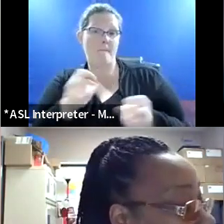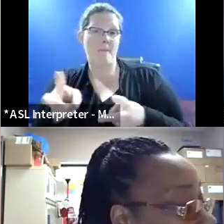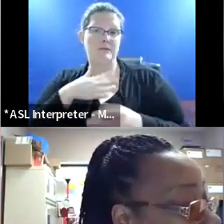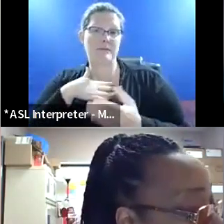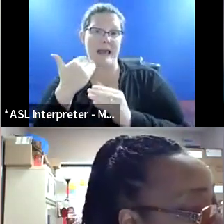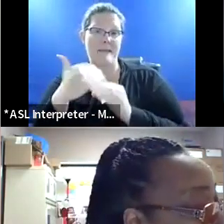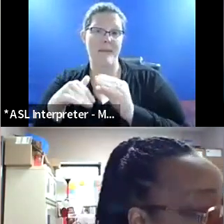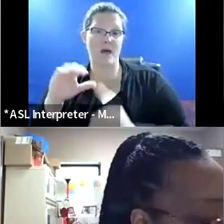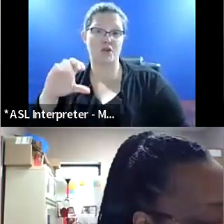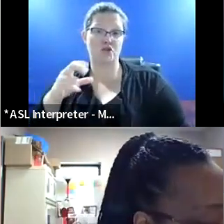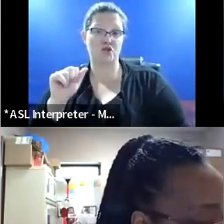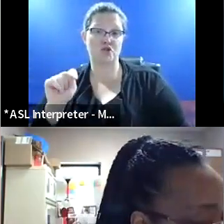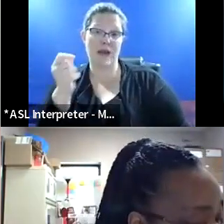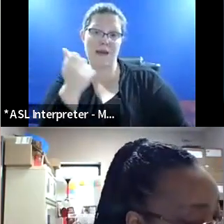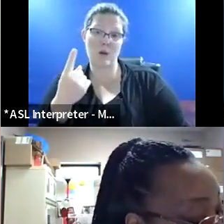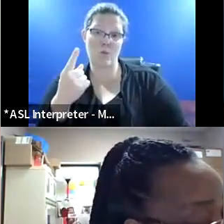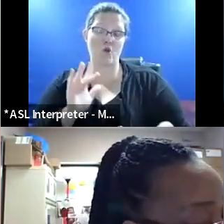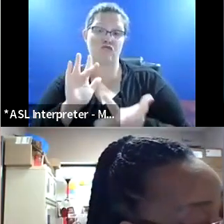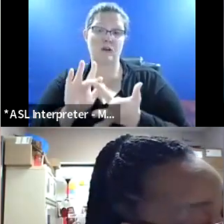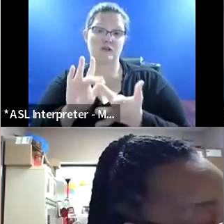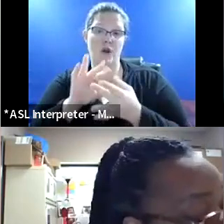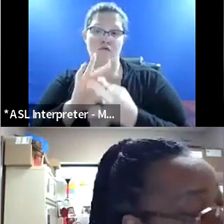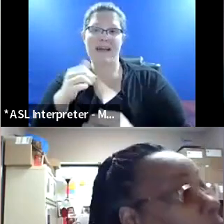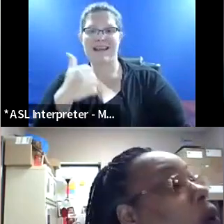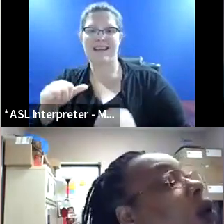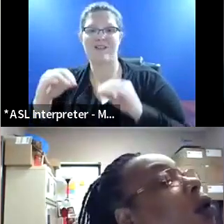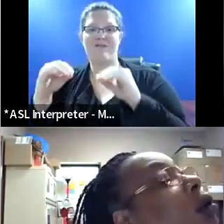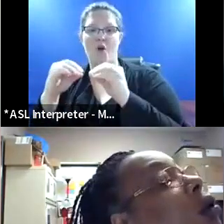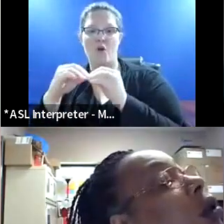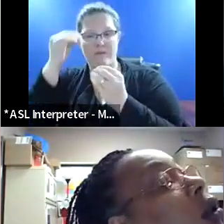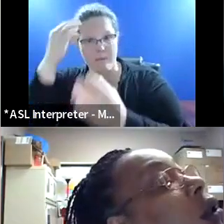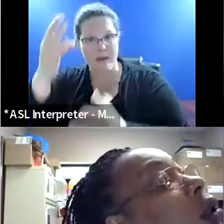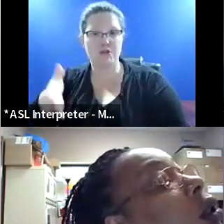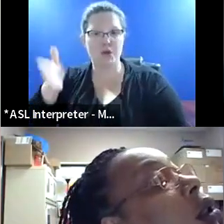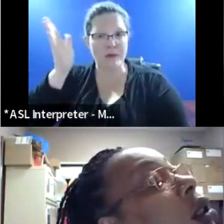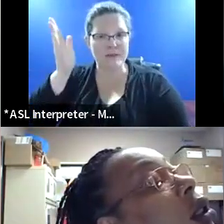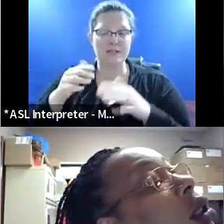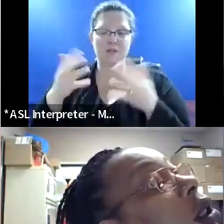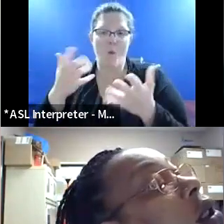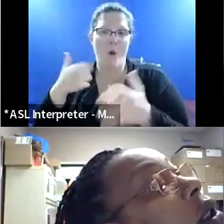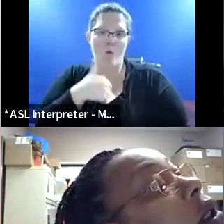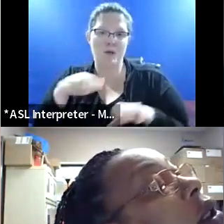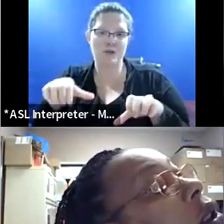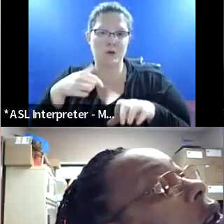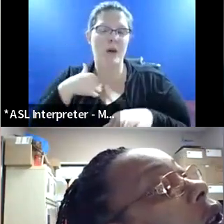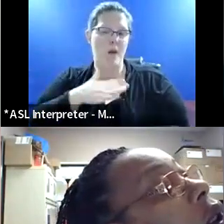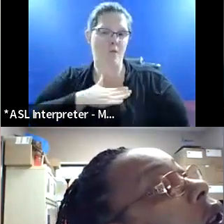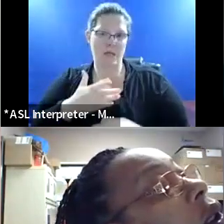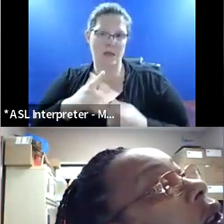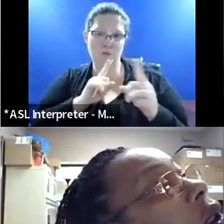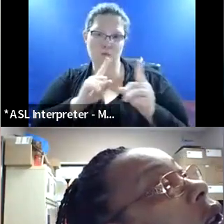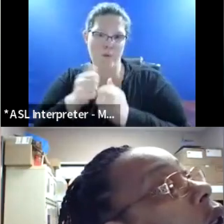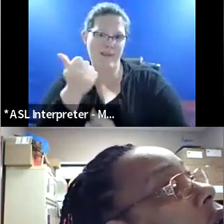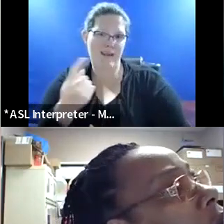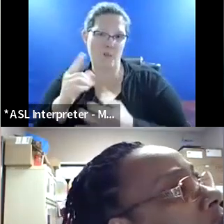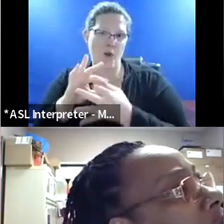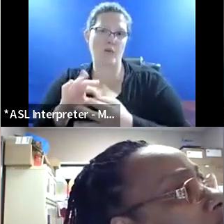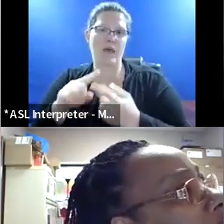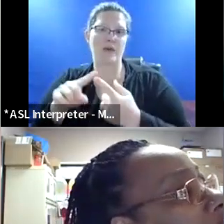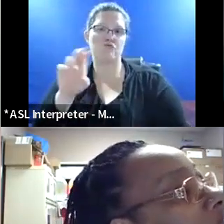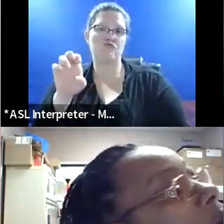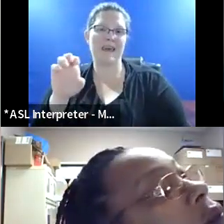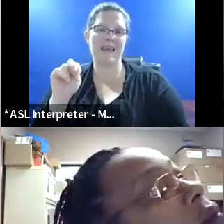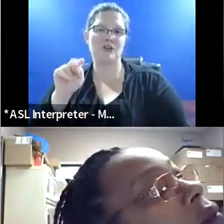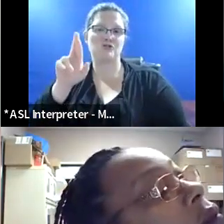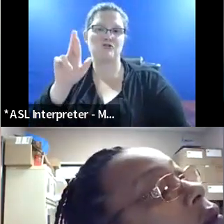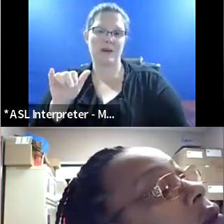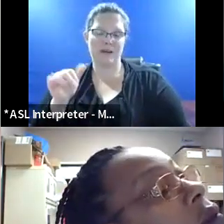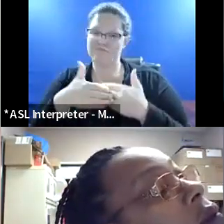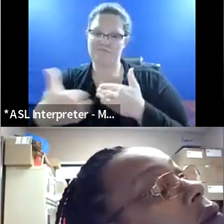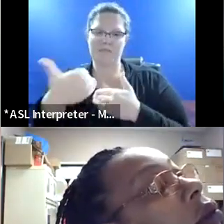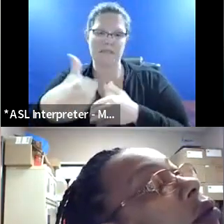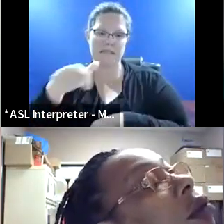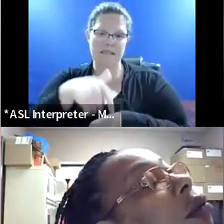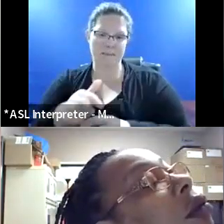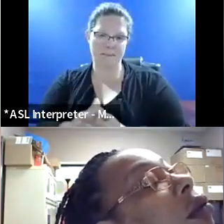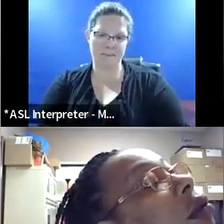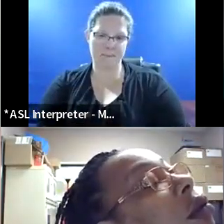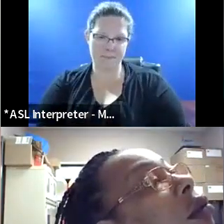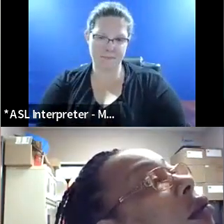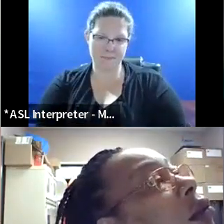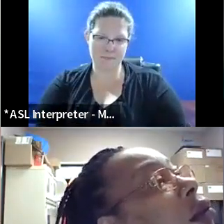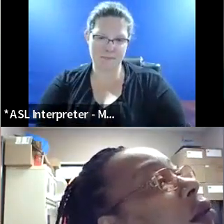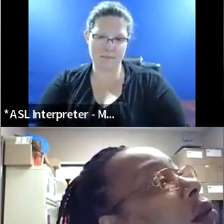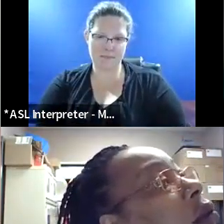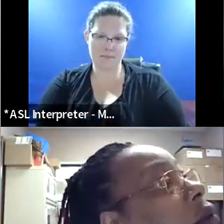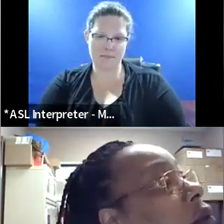THAT IS A LOT OF WORK FOR THREE PEOPLE. THANK YOU, ALL FOR DOING IT. I MIGHT REACH OUT TO YOU WITH MORE QUESTIONS.